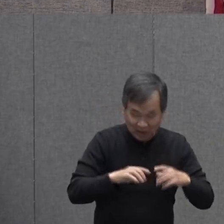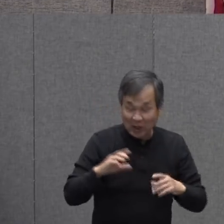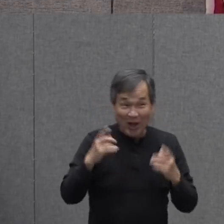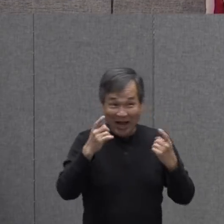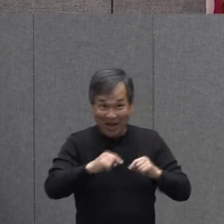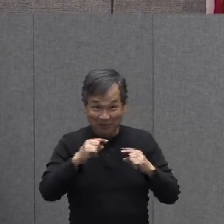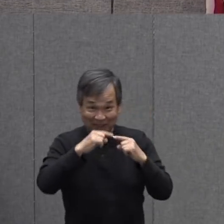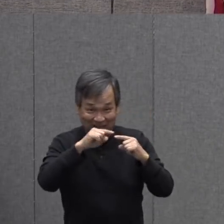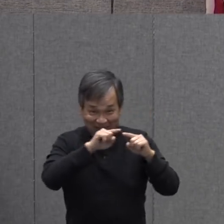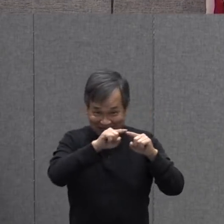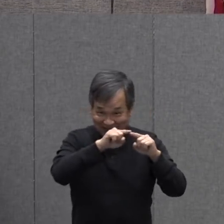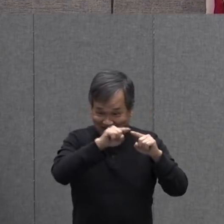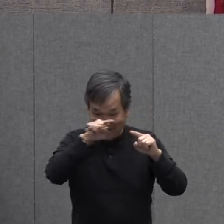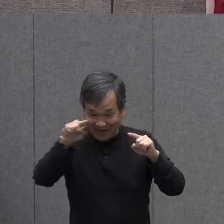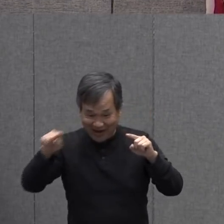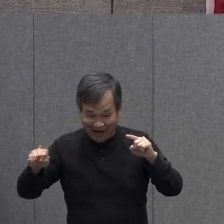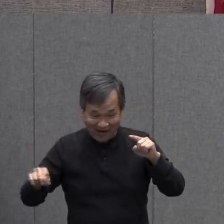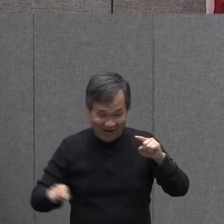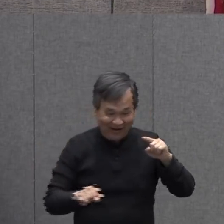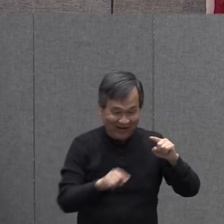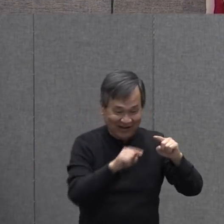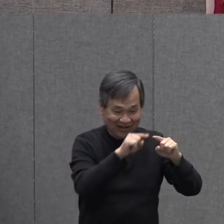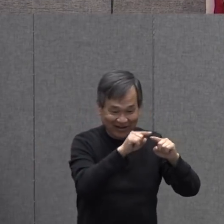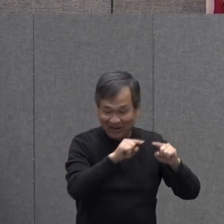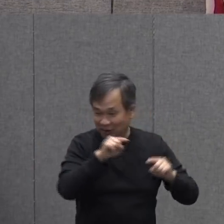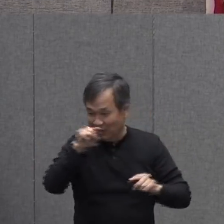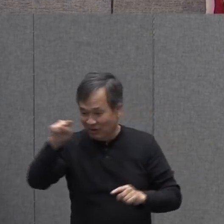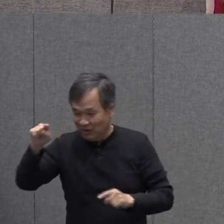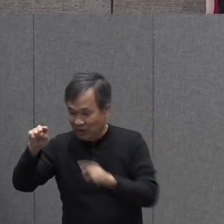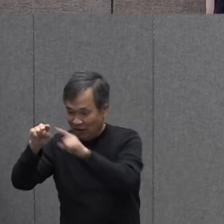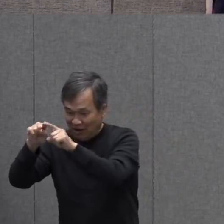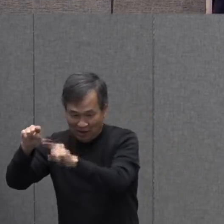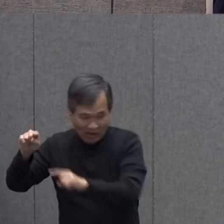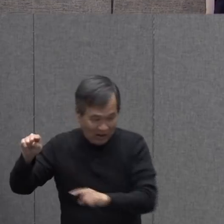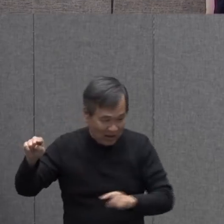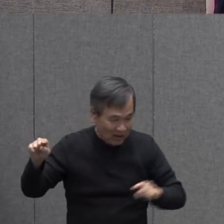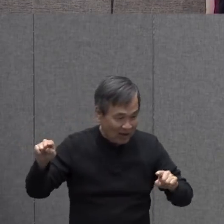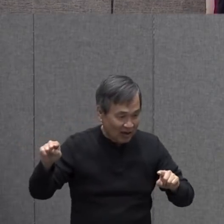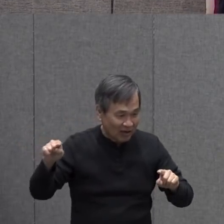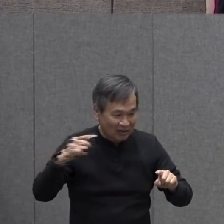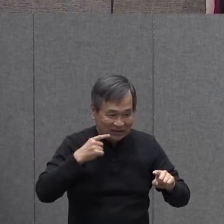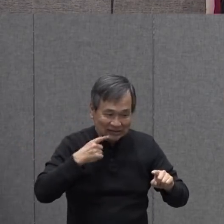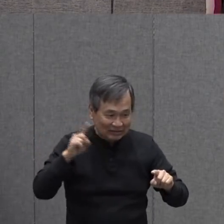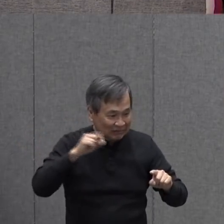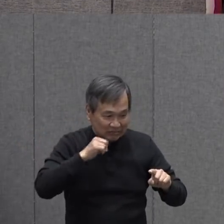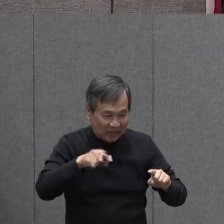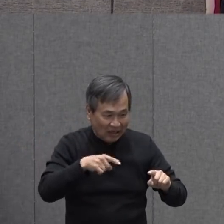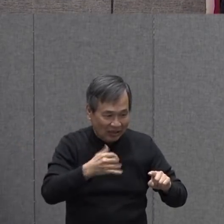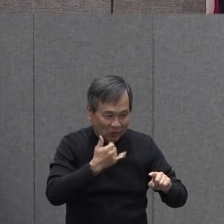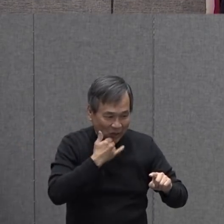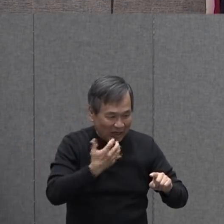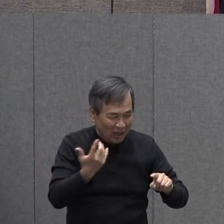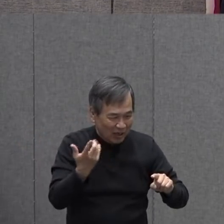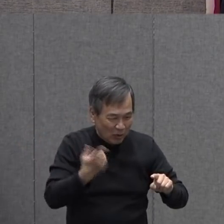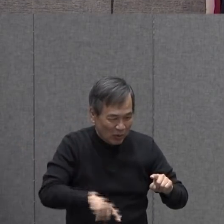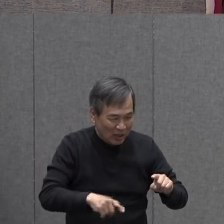do I need more pieces or parts? Or maybe I need to go back to my planning. Something when wrong, but where did I go wrong?